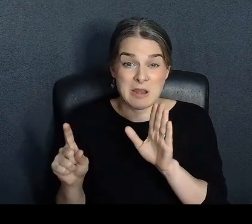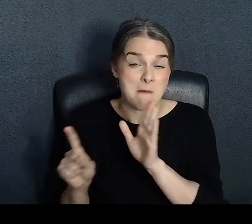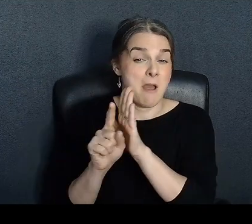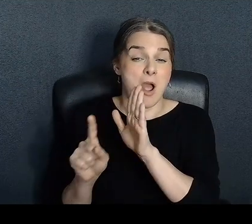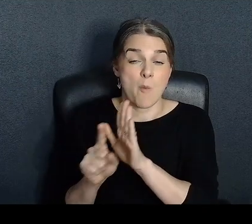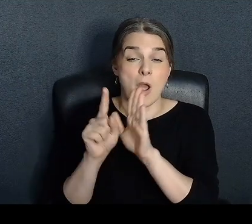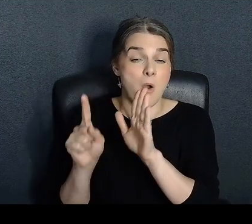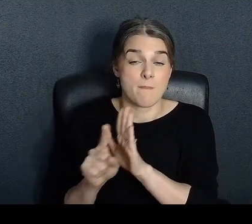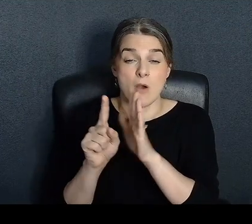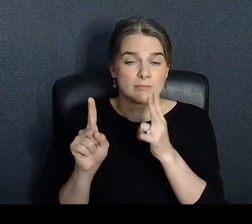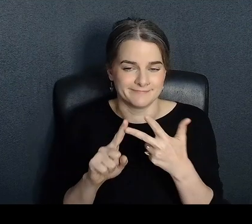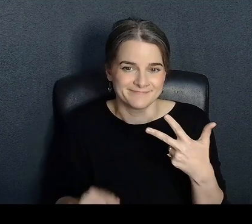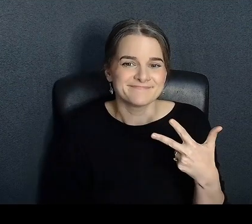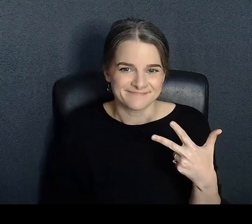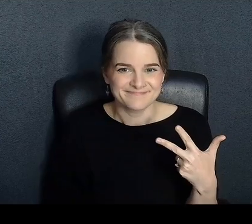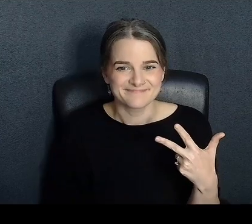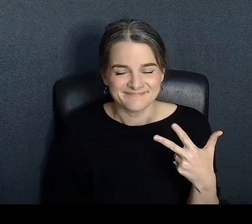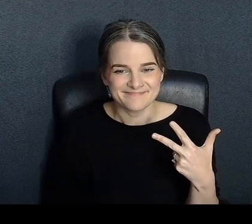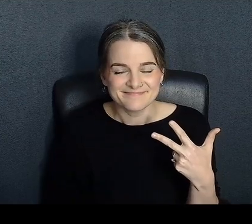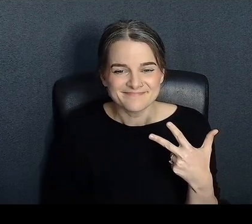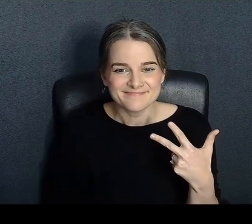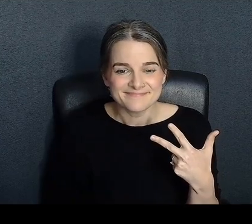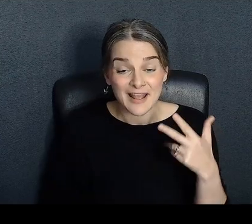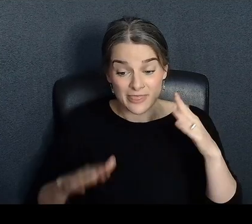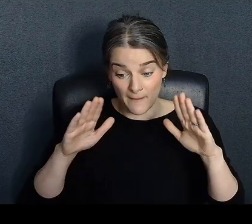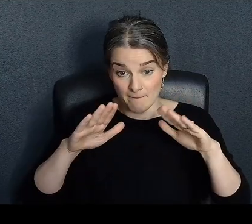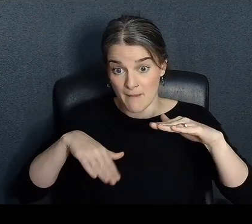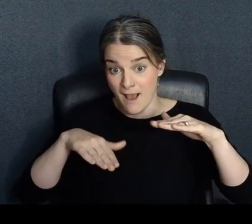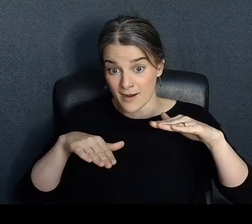Down on the bottom there, underneath that signaler